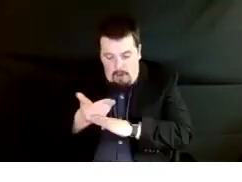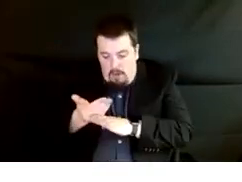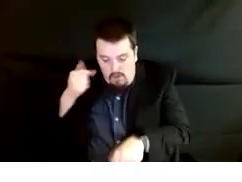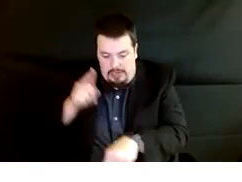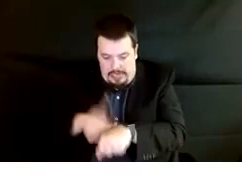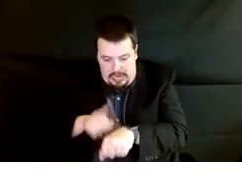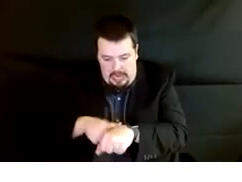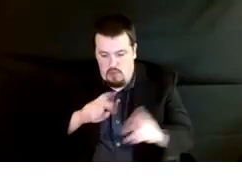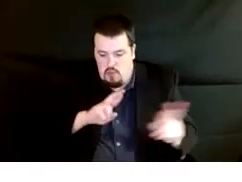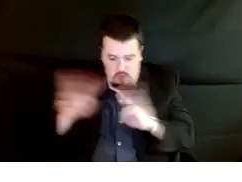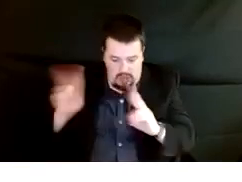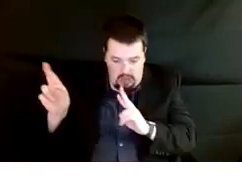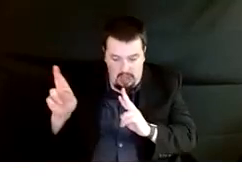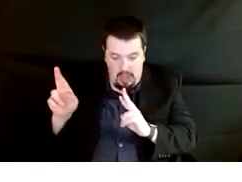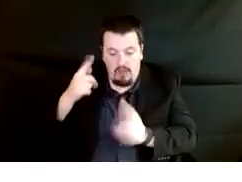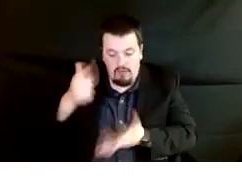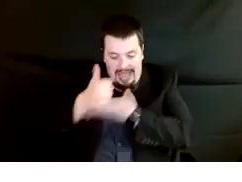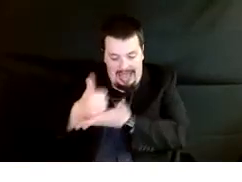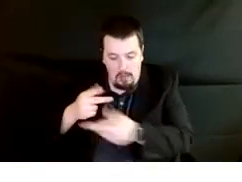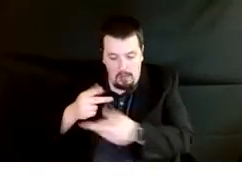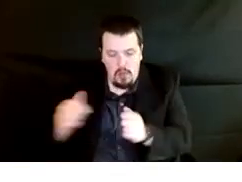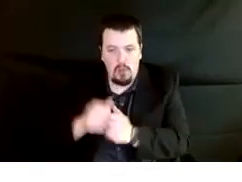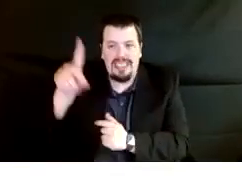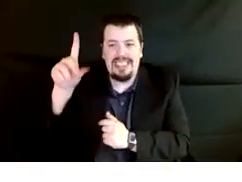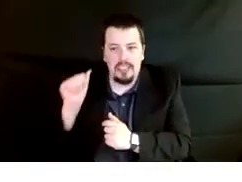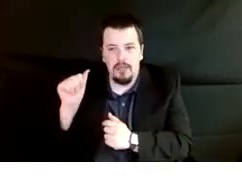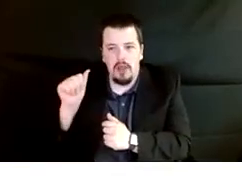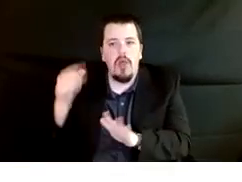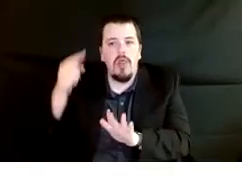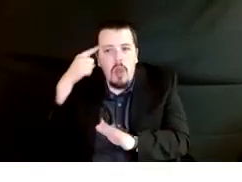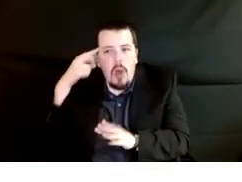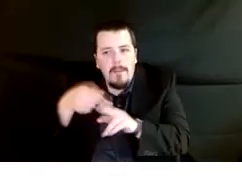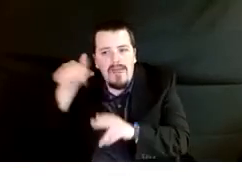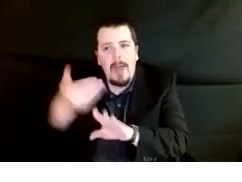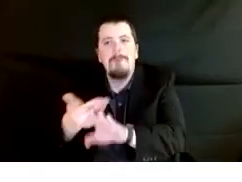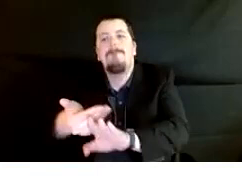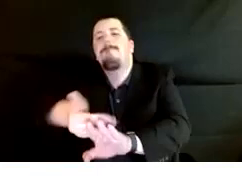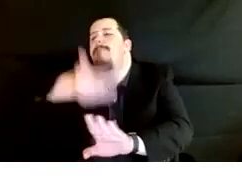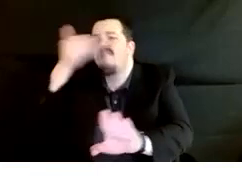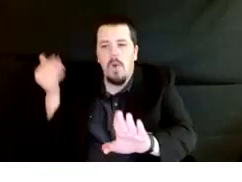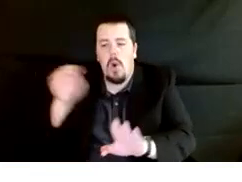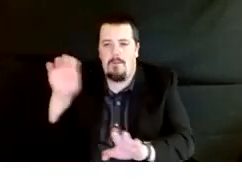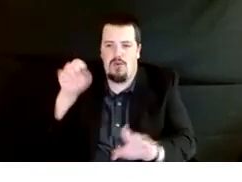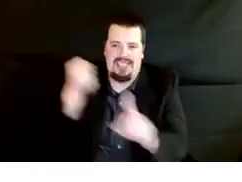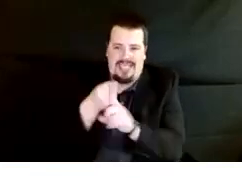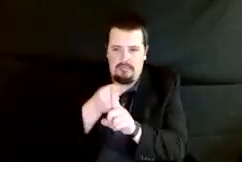where folks with disabilities are thought about before anything happens then